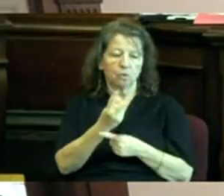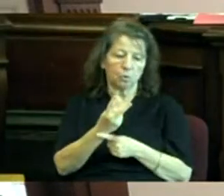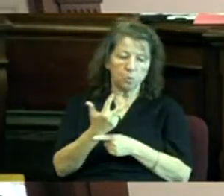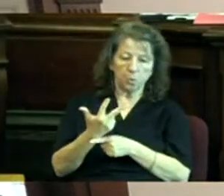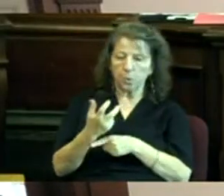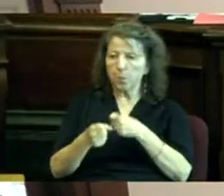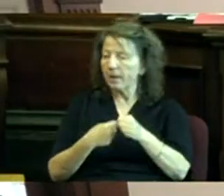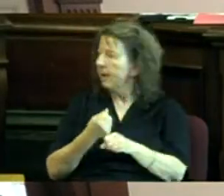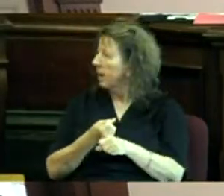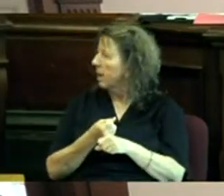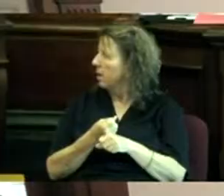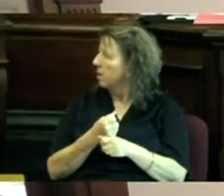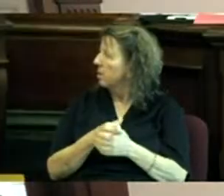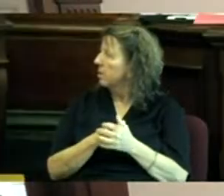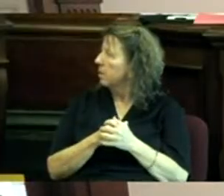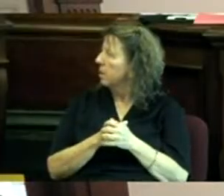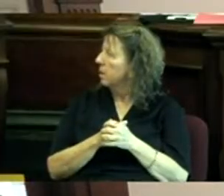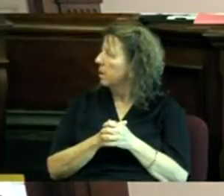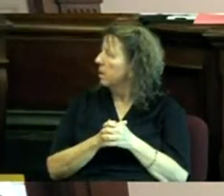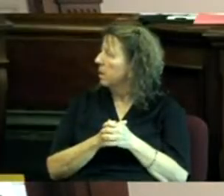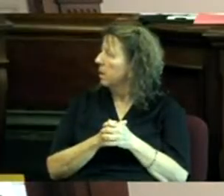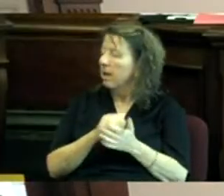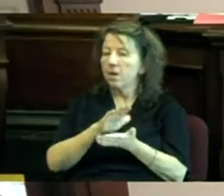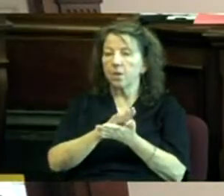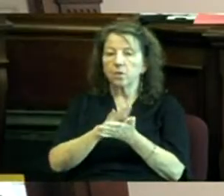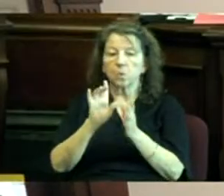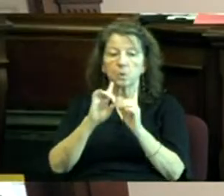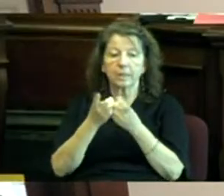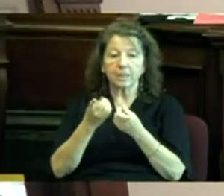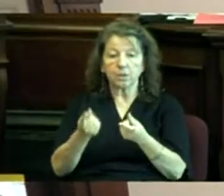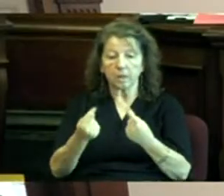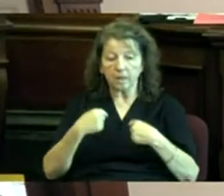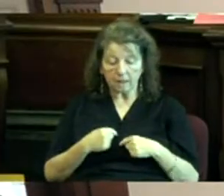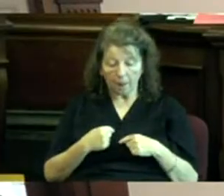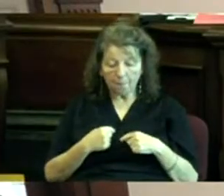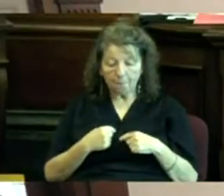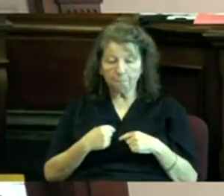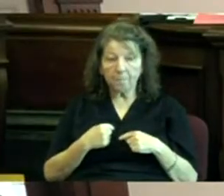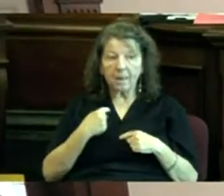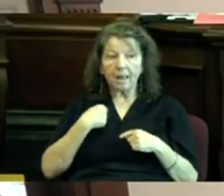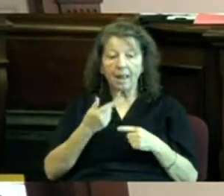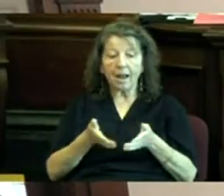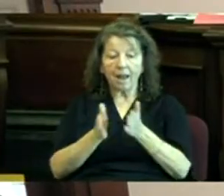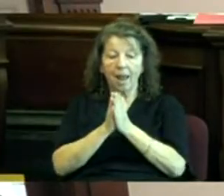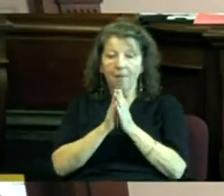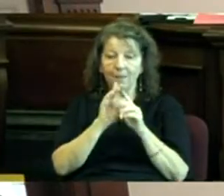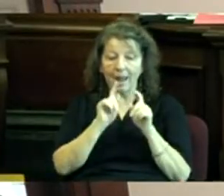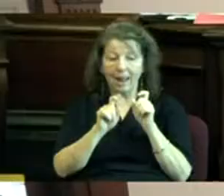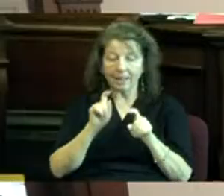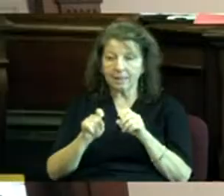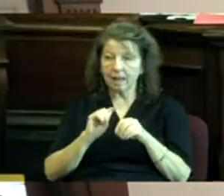just basically need for the last 2 to 3 years in this body. The